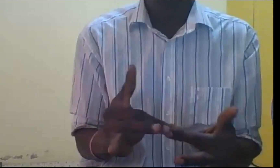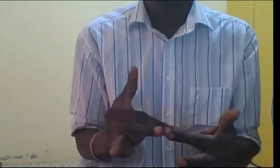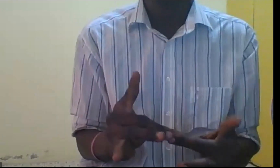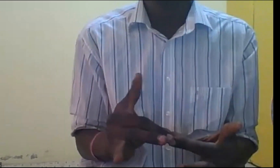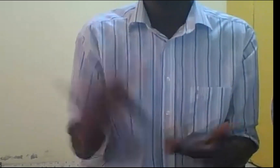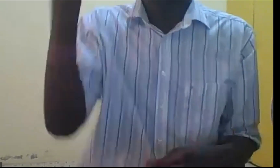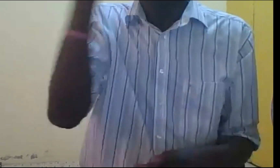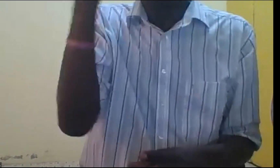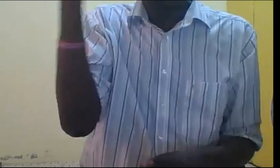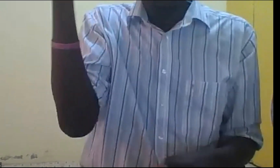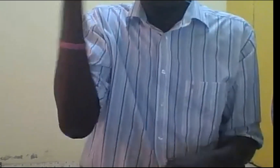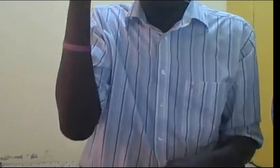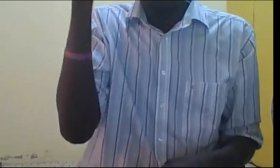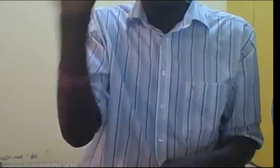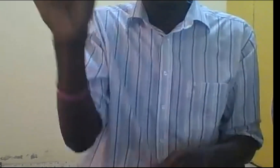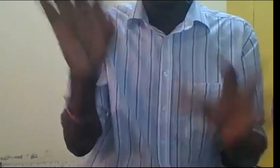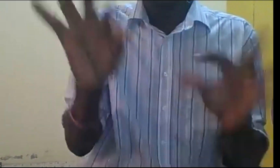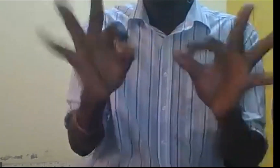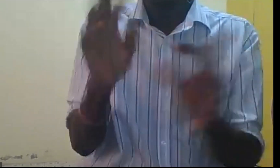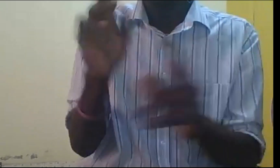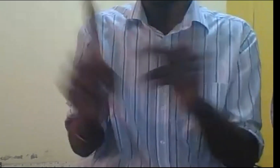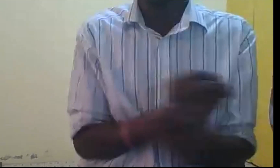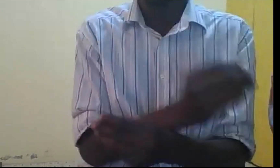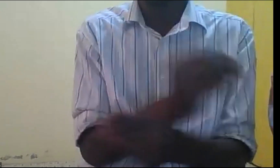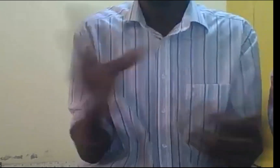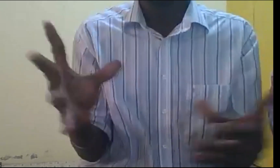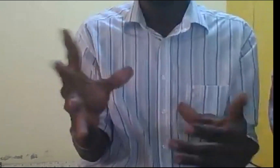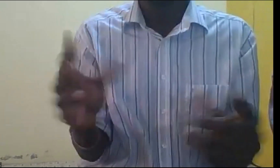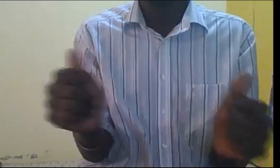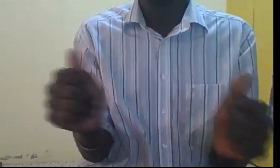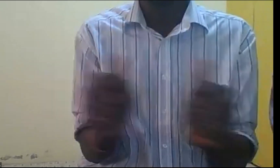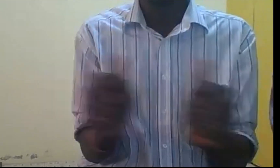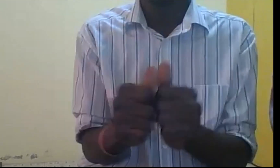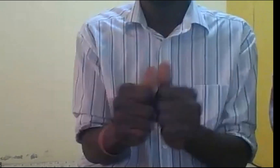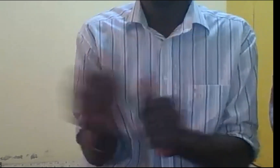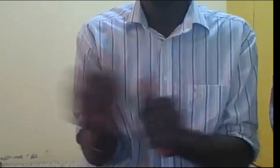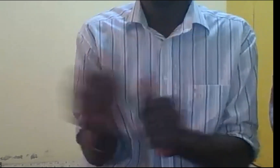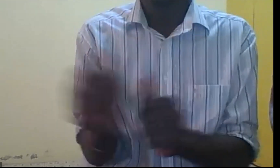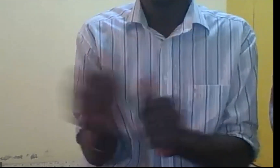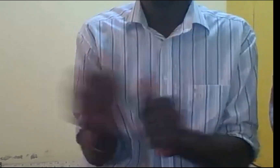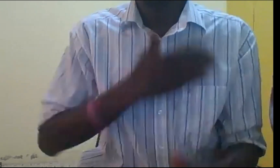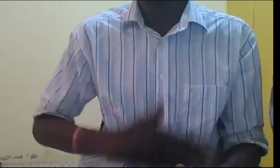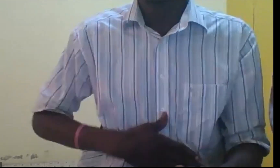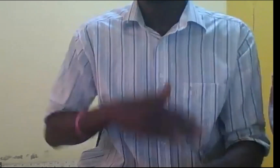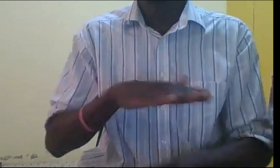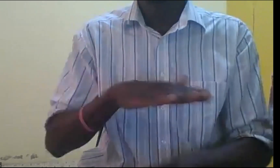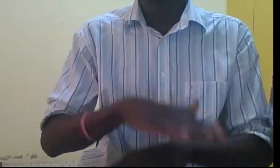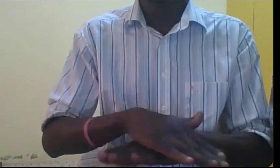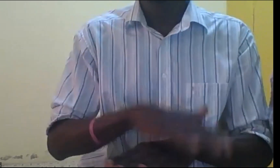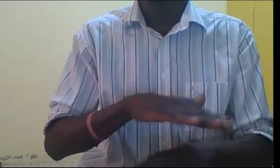Who has been on the call. We really encourage you to continue to think about.